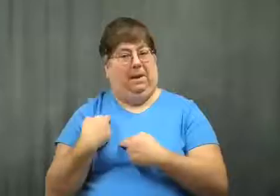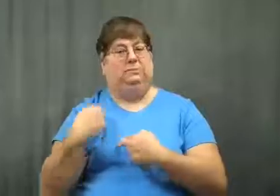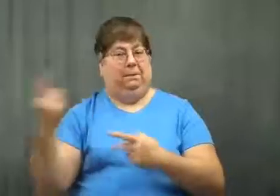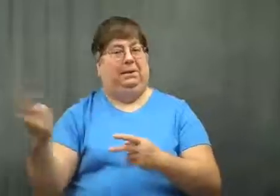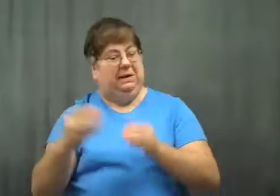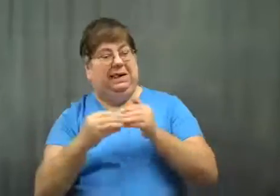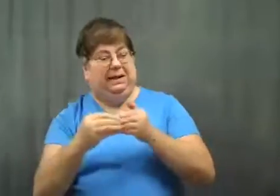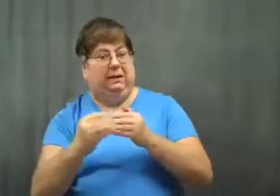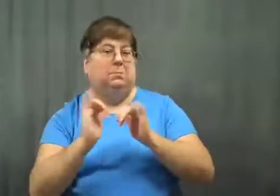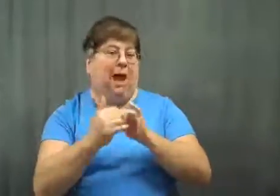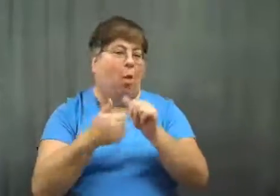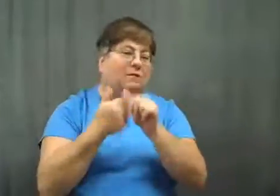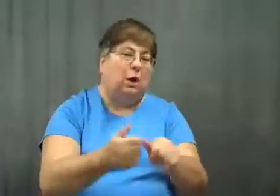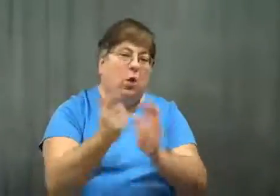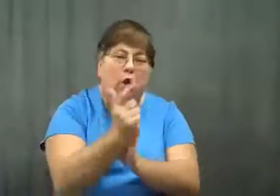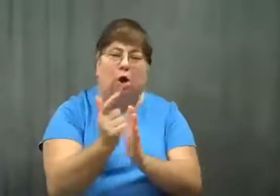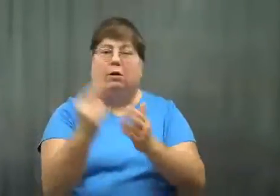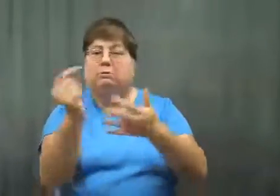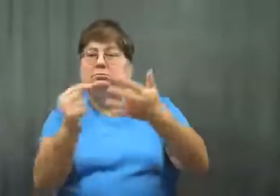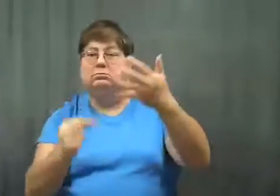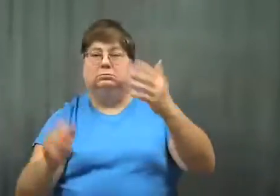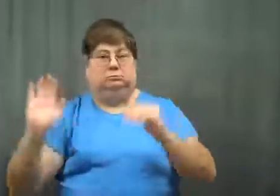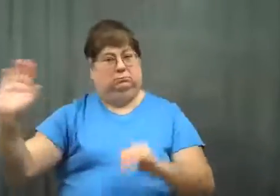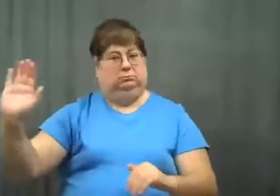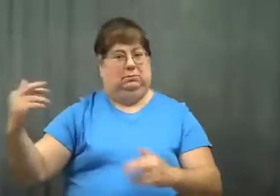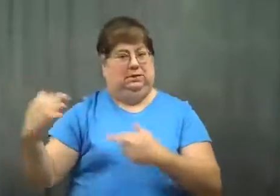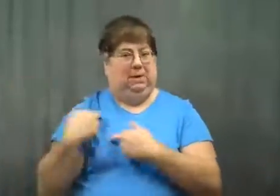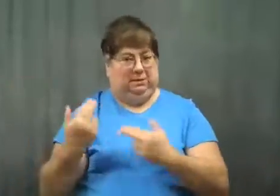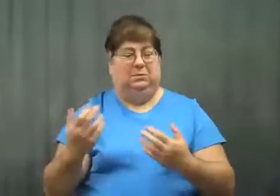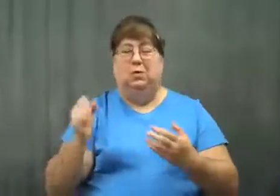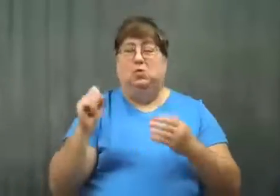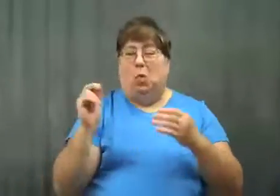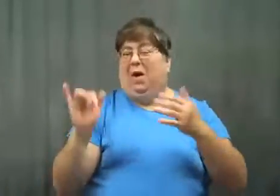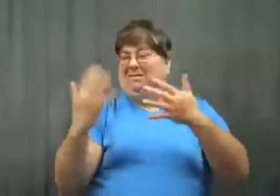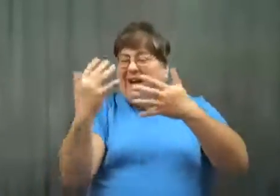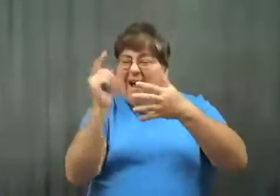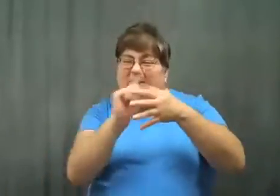the lead in addressing the problem.